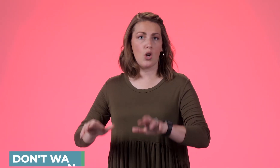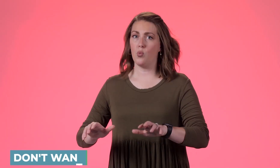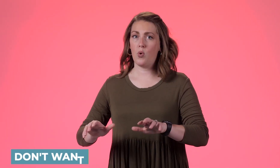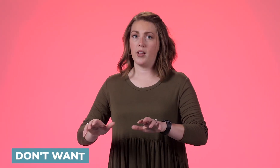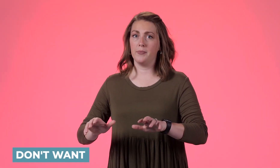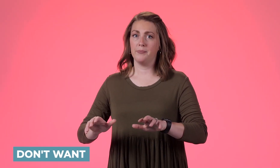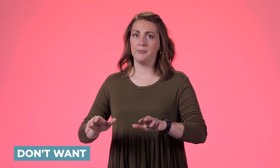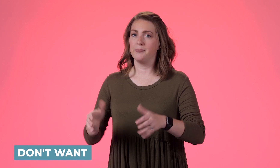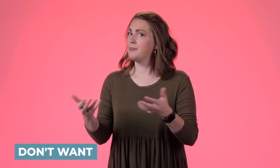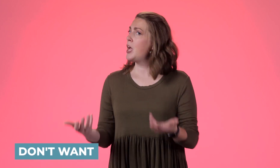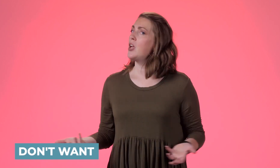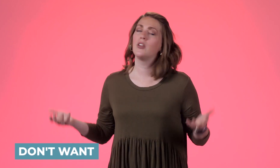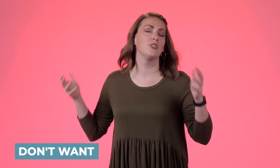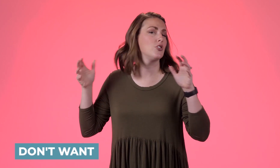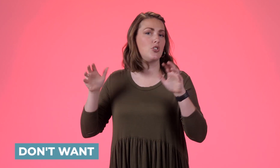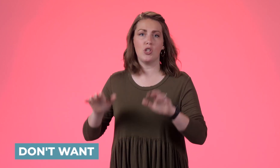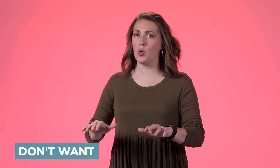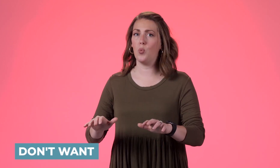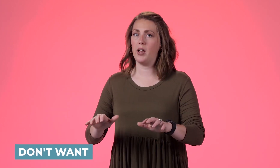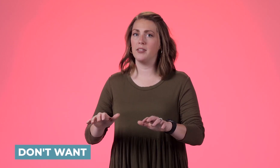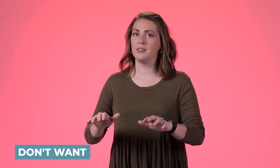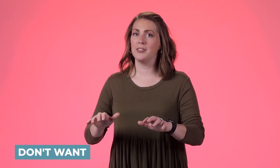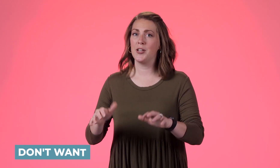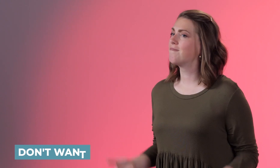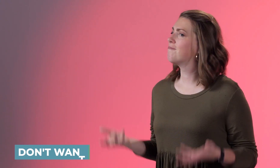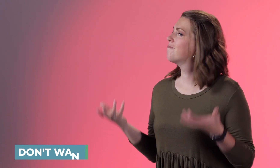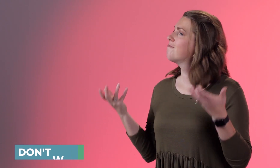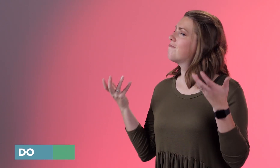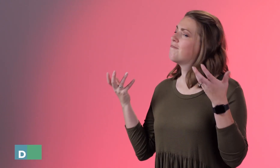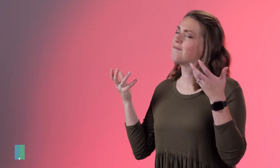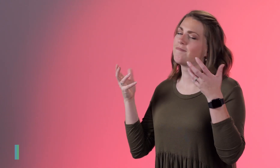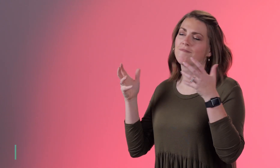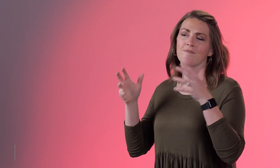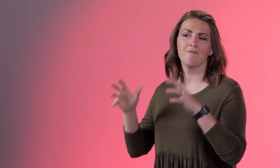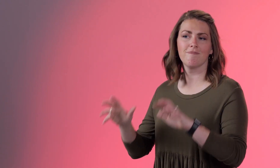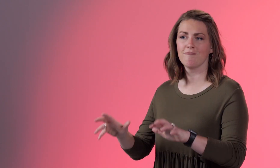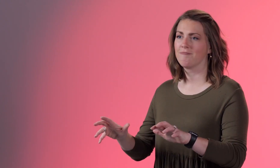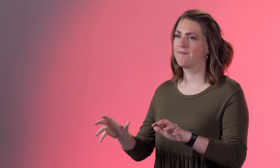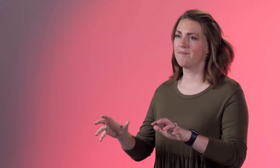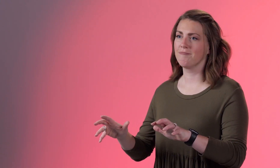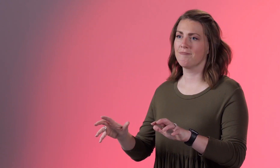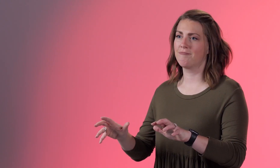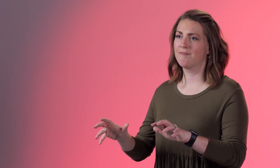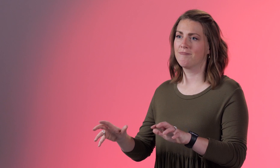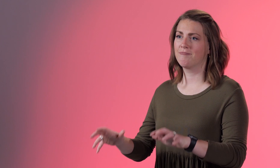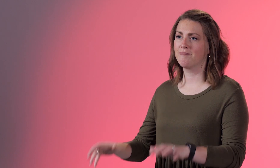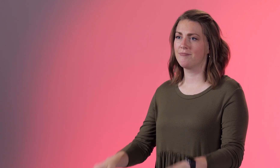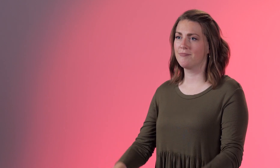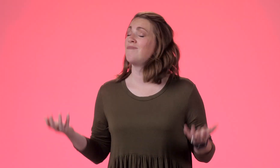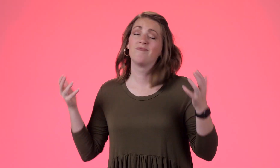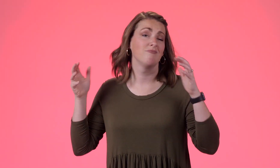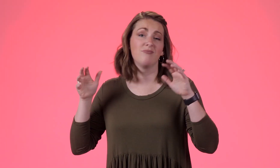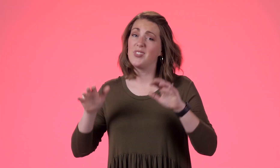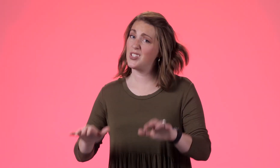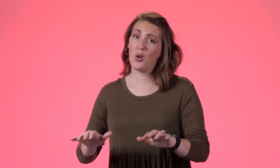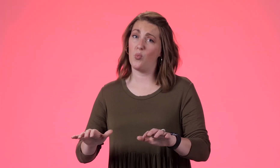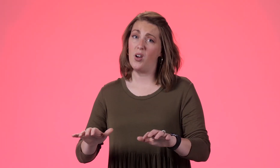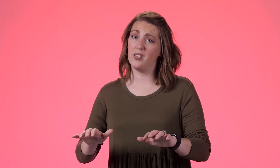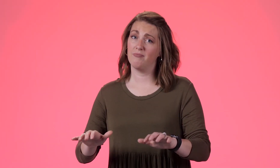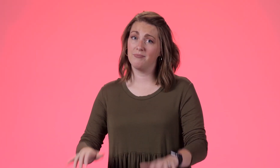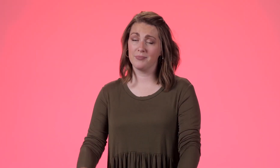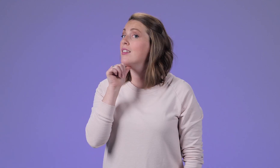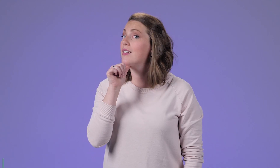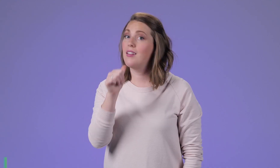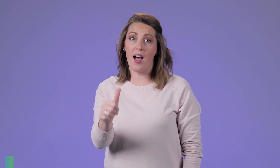don't want don't want you flick your hands down because you don't want it don't want